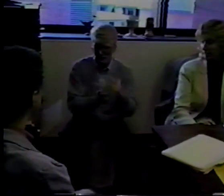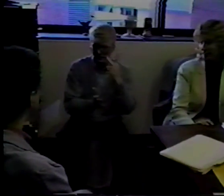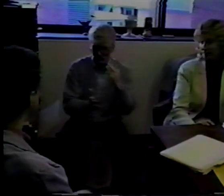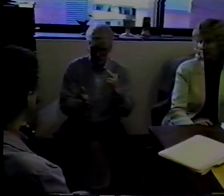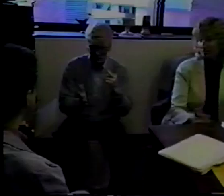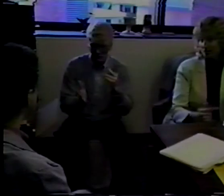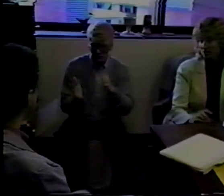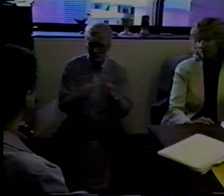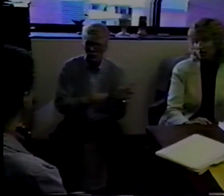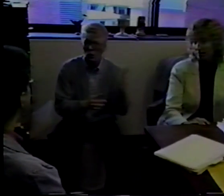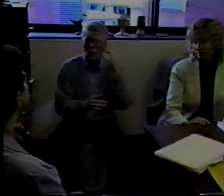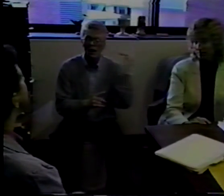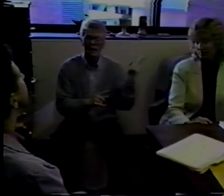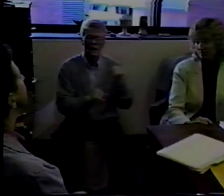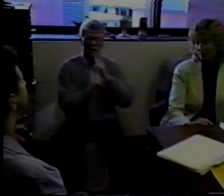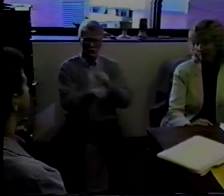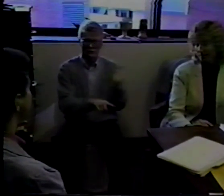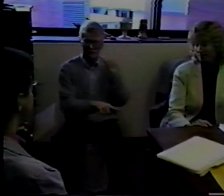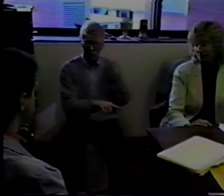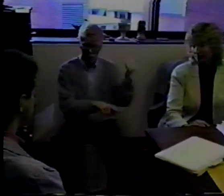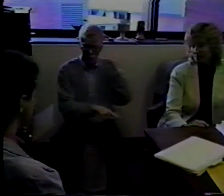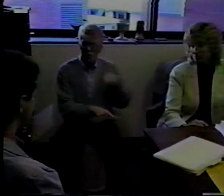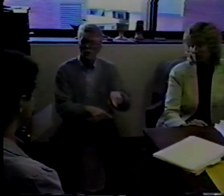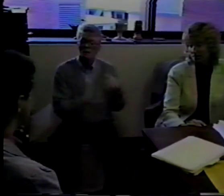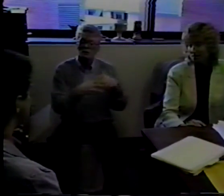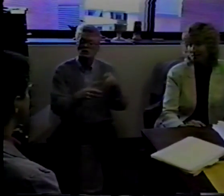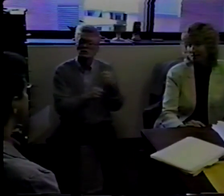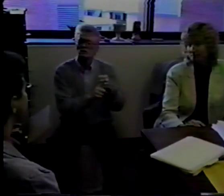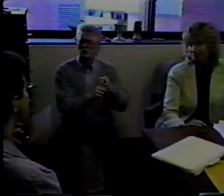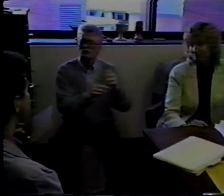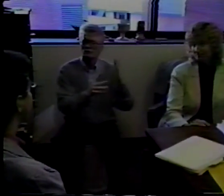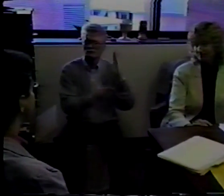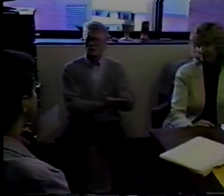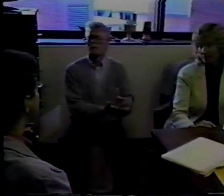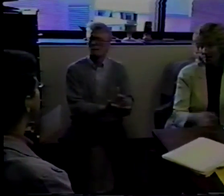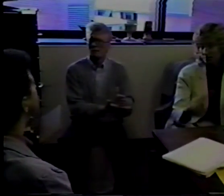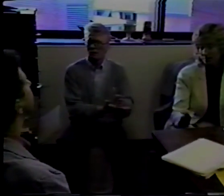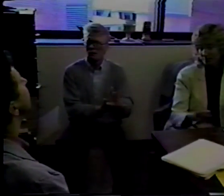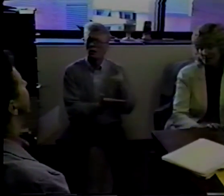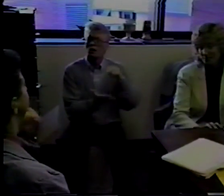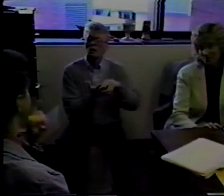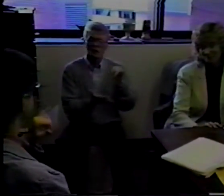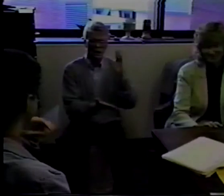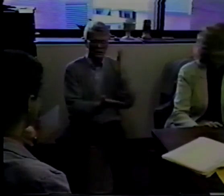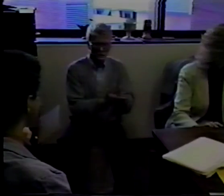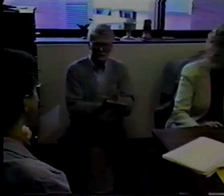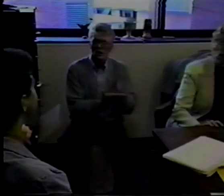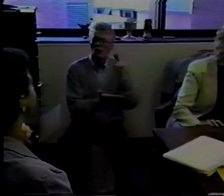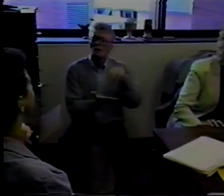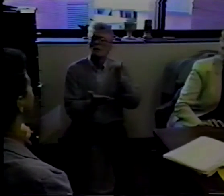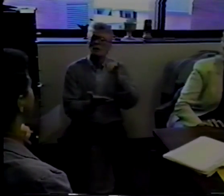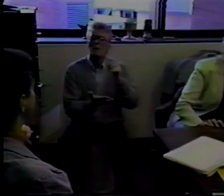when I answered it, I shut it off. And that interferes with the, uh, outgoing message.